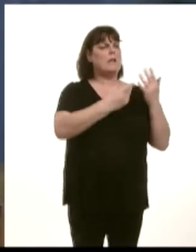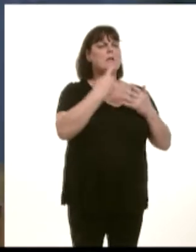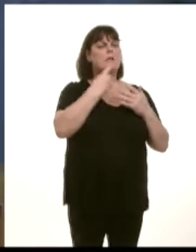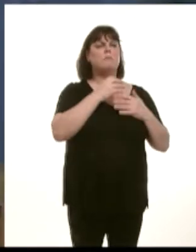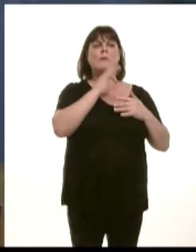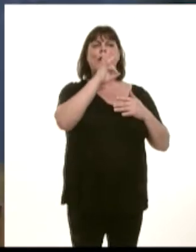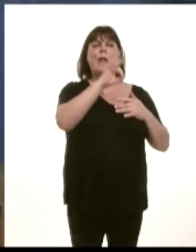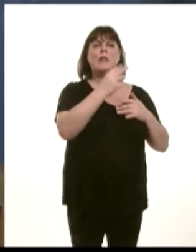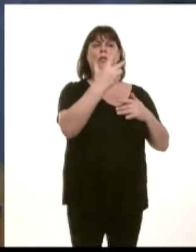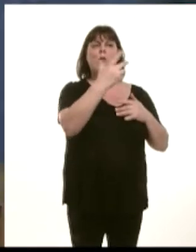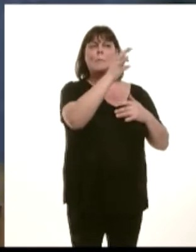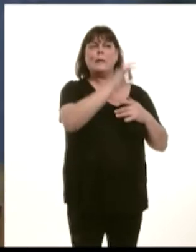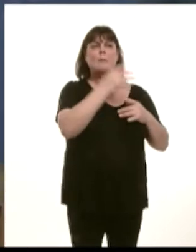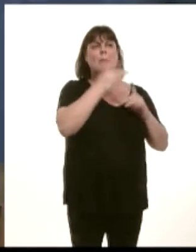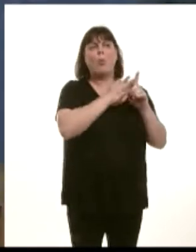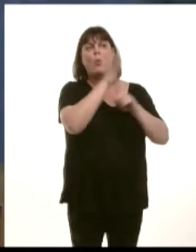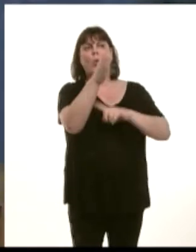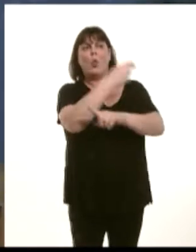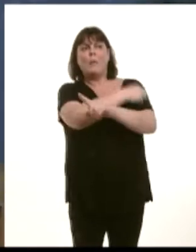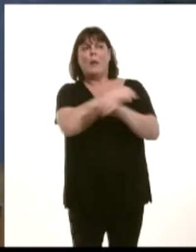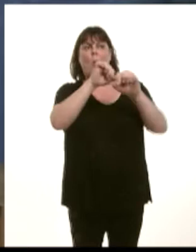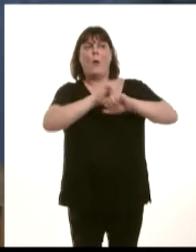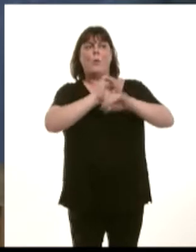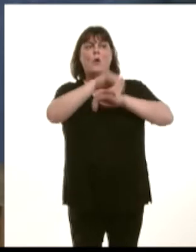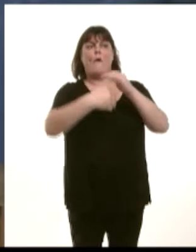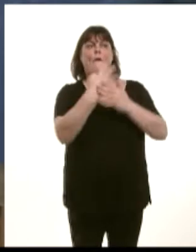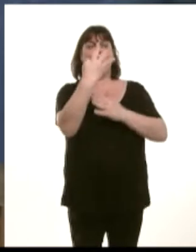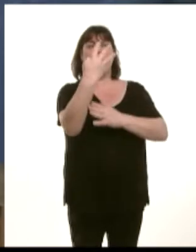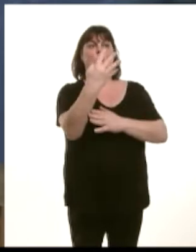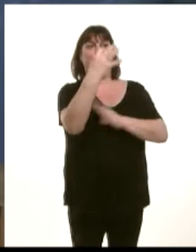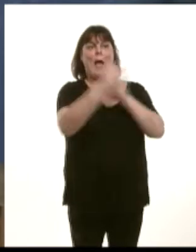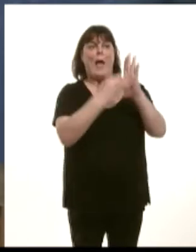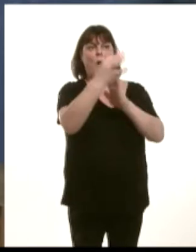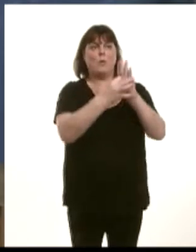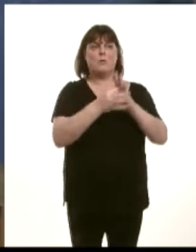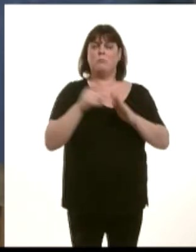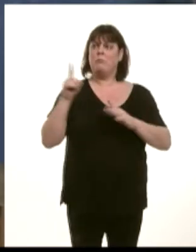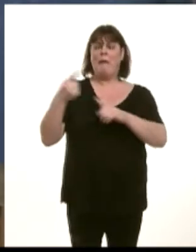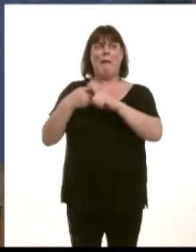Your colleagues in London describe figures 10% better than that as a crisis, but whilst